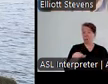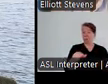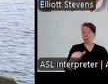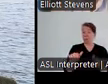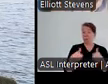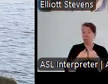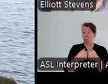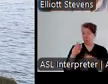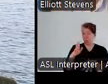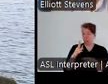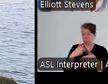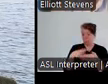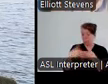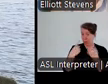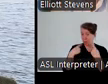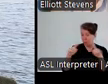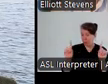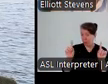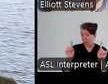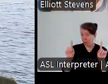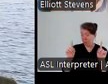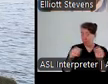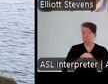And then other things to think about for a project are headings,